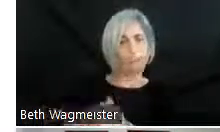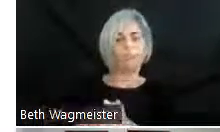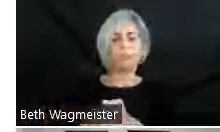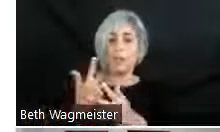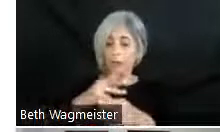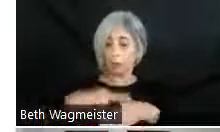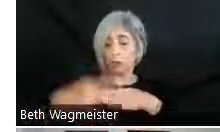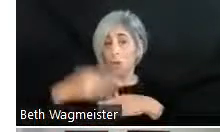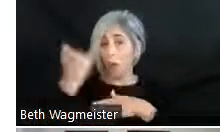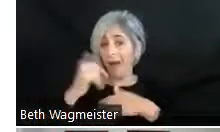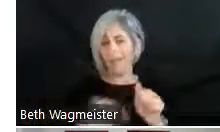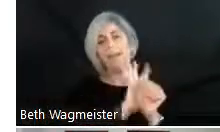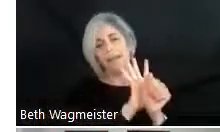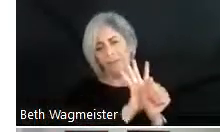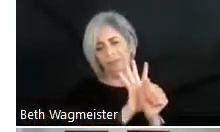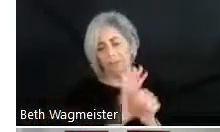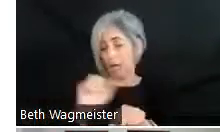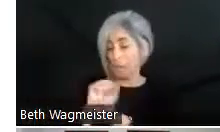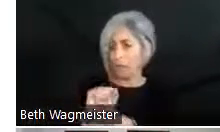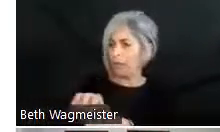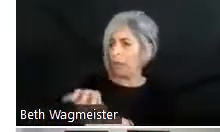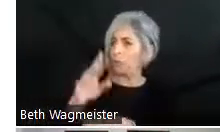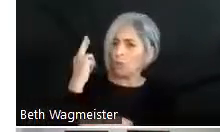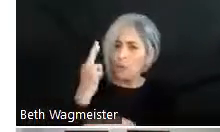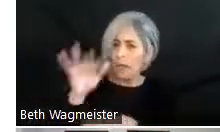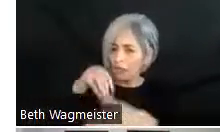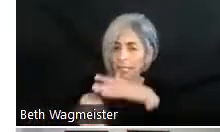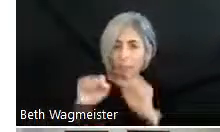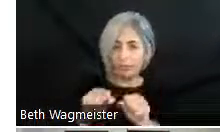of the pandemic, right? Employees found that their accessibility accommodations were inadequate